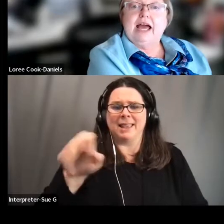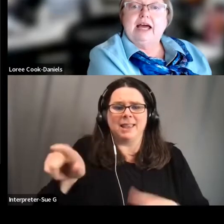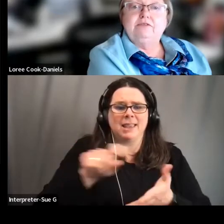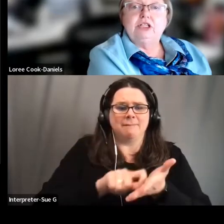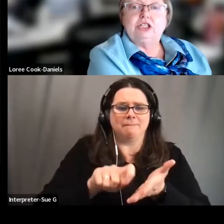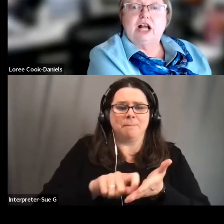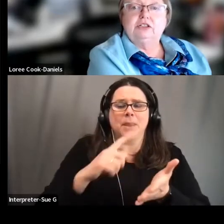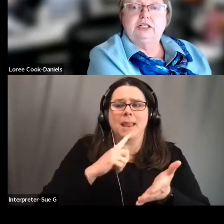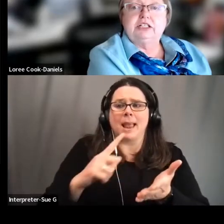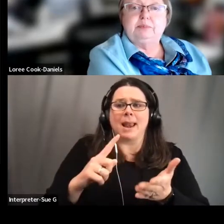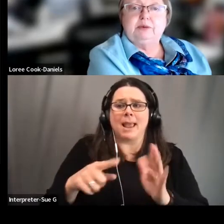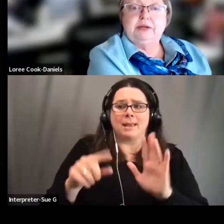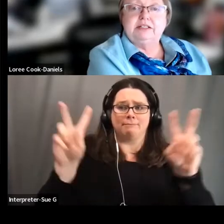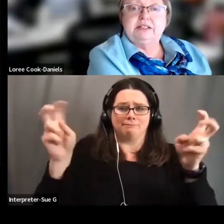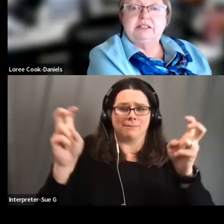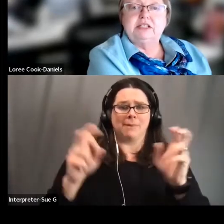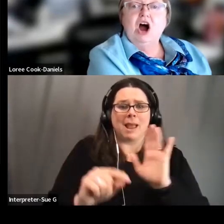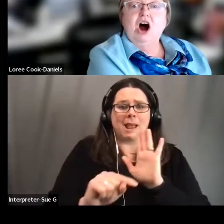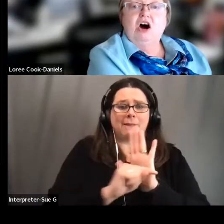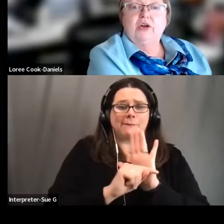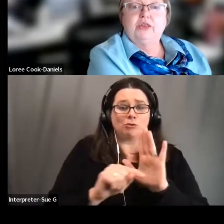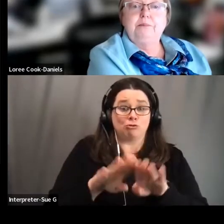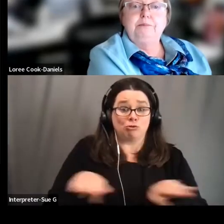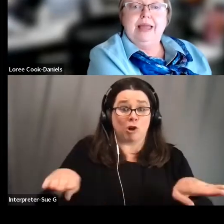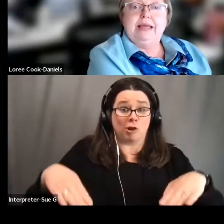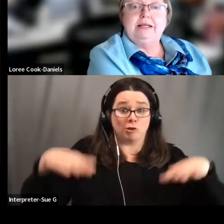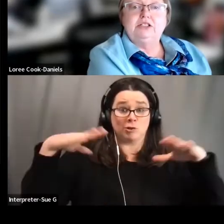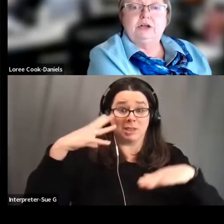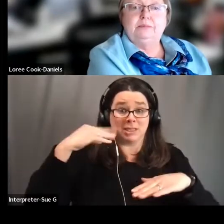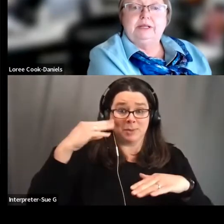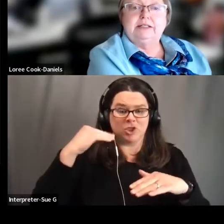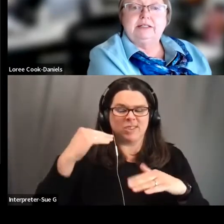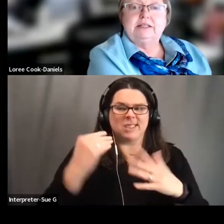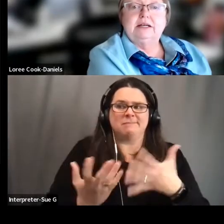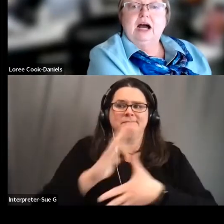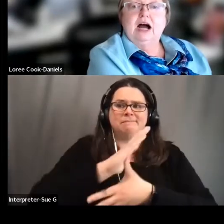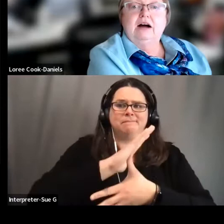"Adverse childhood experiences are the main determinant